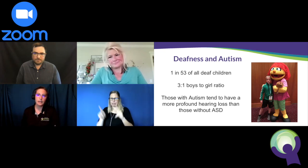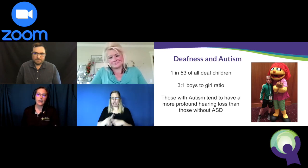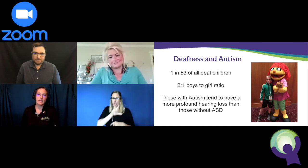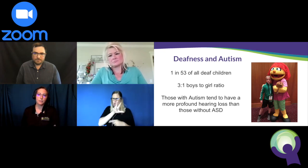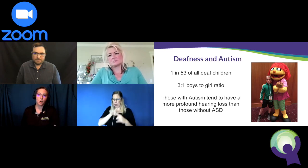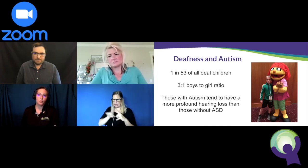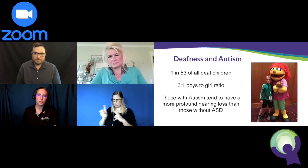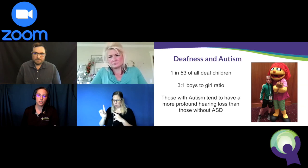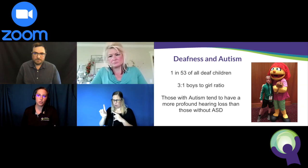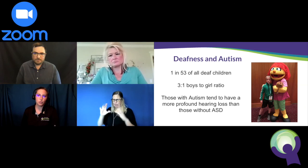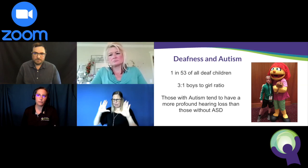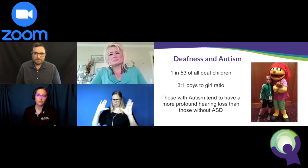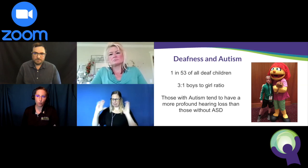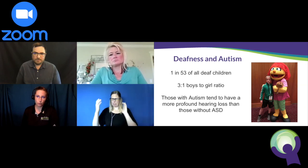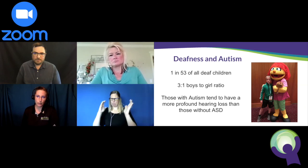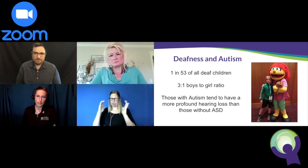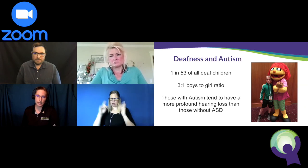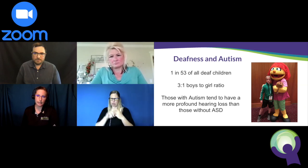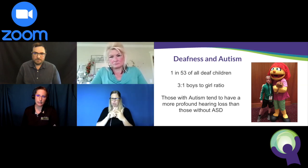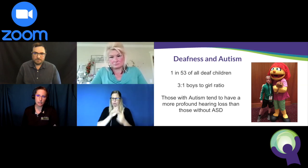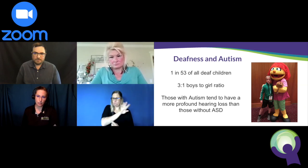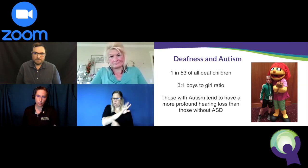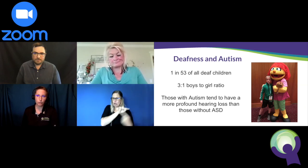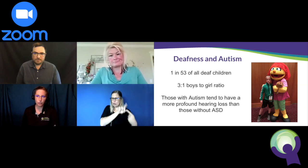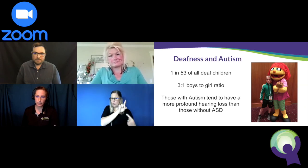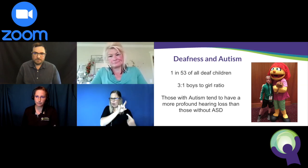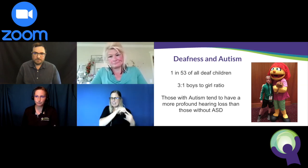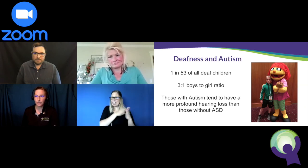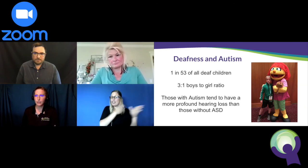as opposed to four to one in the general community.